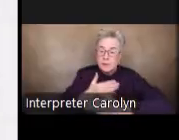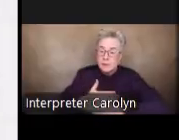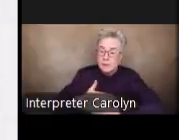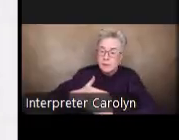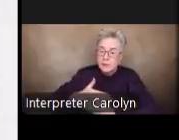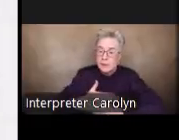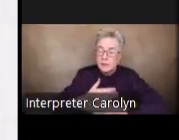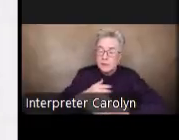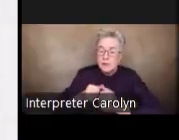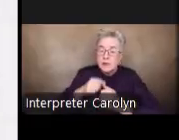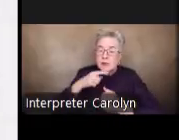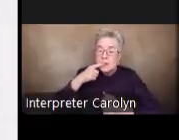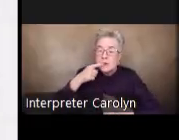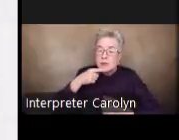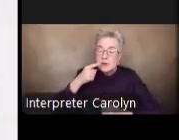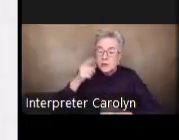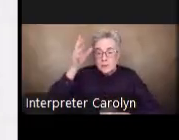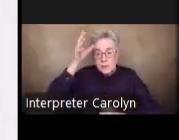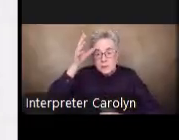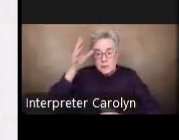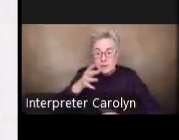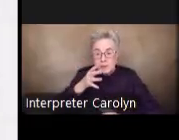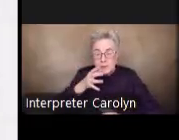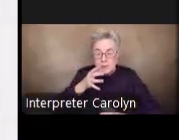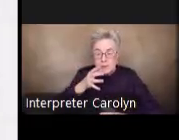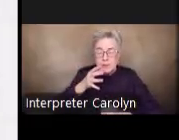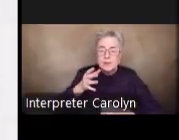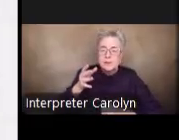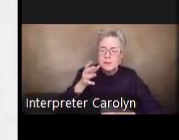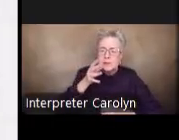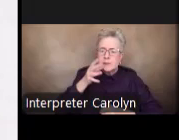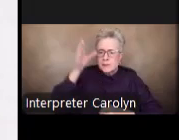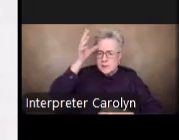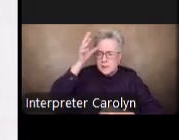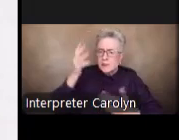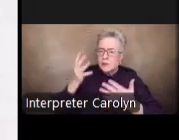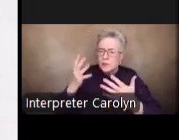parents and they want. Want, they want to use sign language. They want to teach